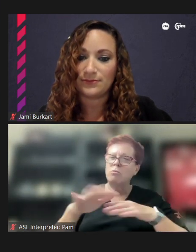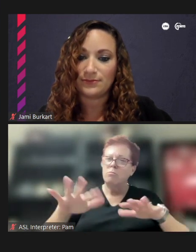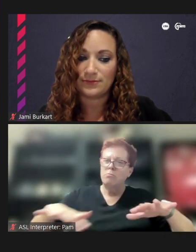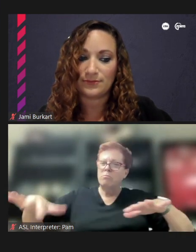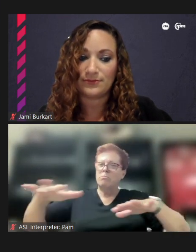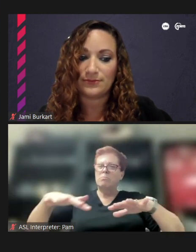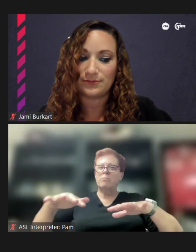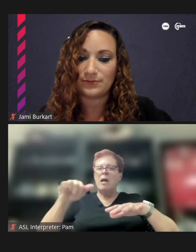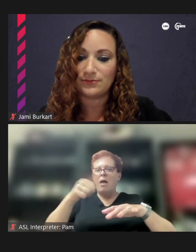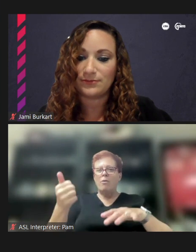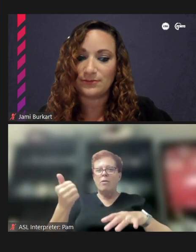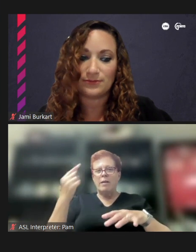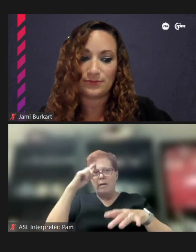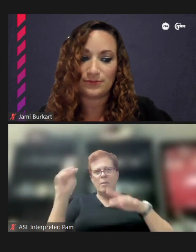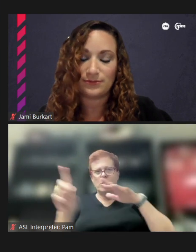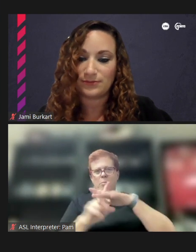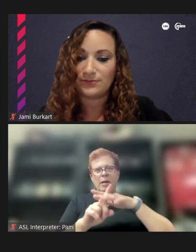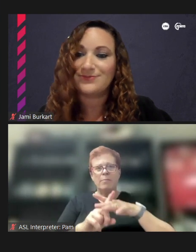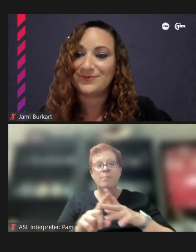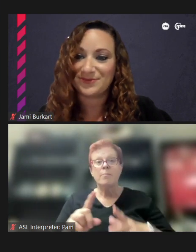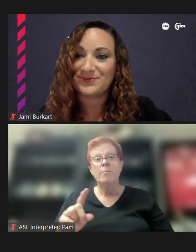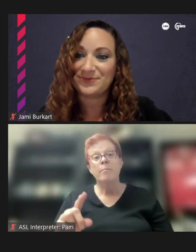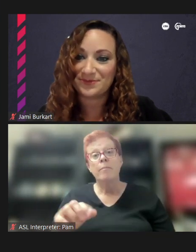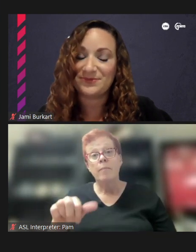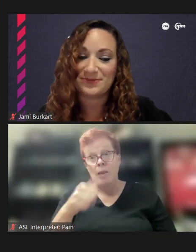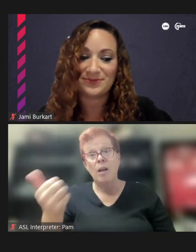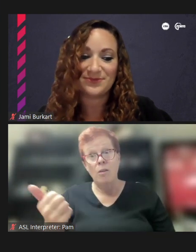other thing that comes to mind. Everything thing else that's been said has been wonderful.